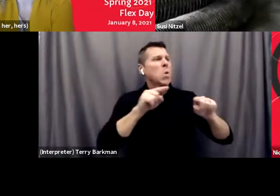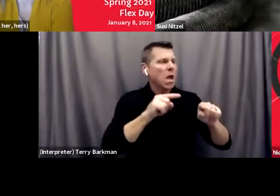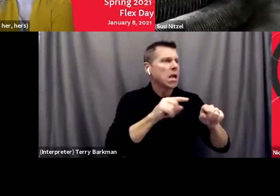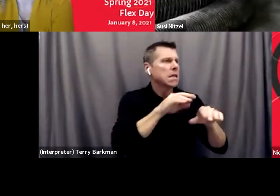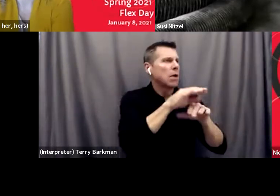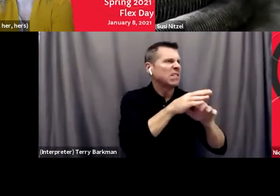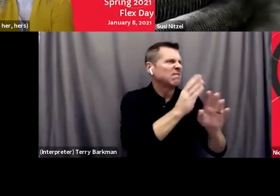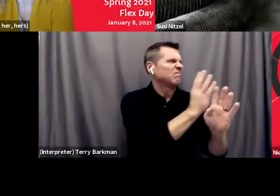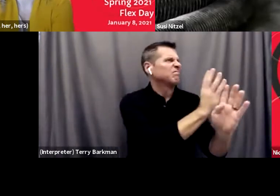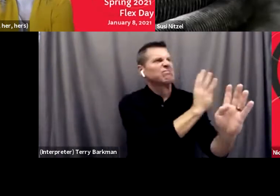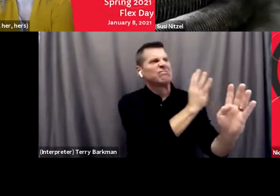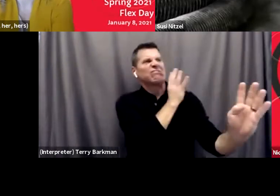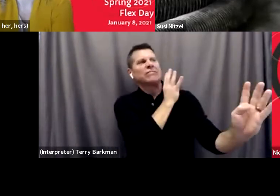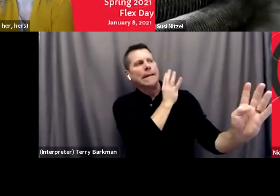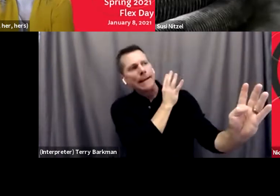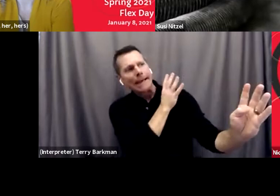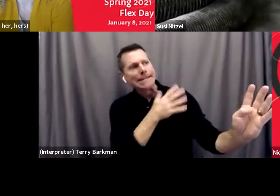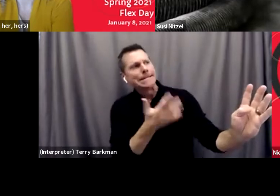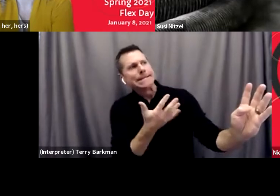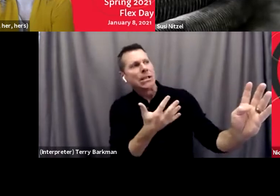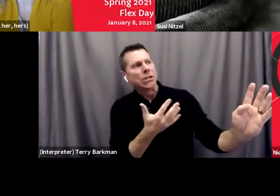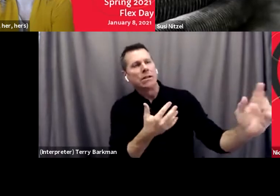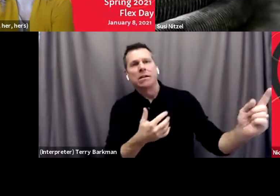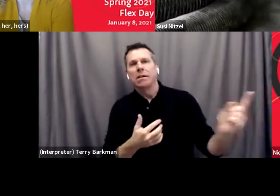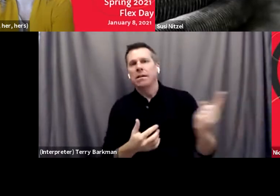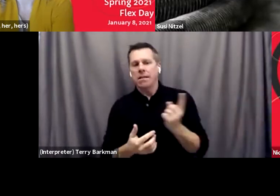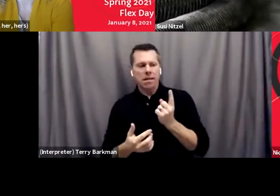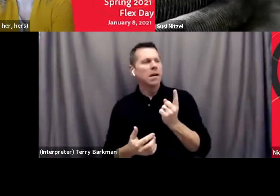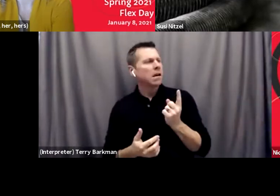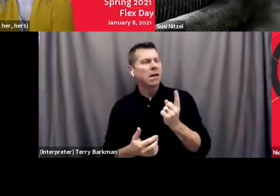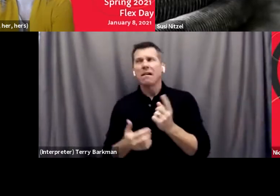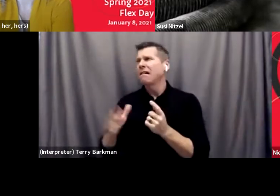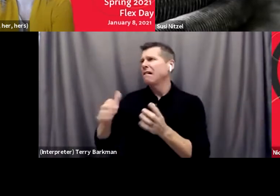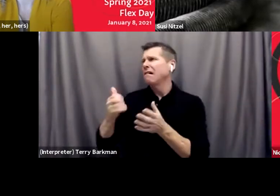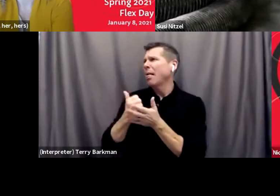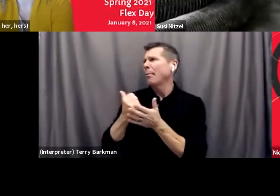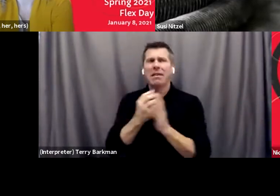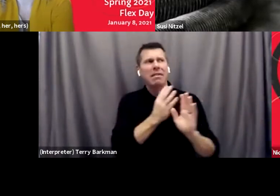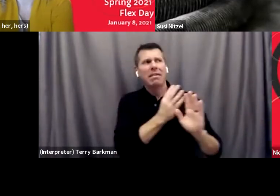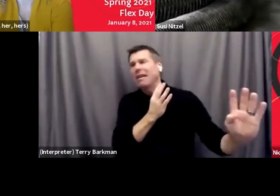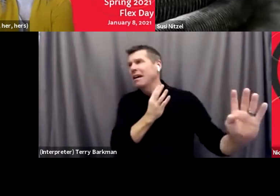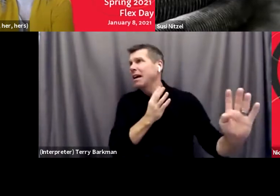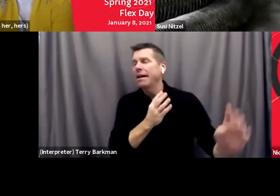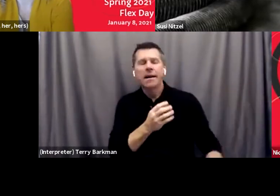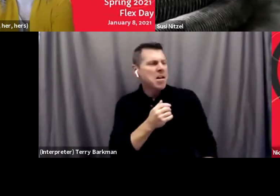and I need to know what to do. And can you help me out? And so I would say you let me Yeah, let's, let me put you in touch with